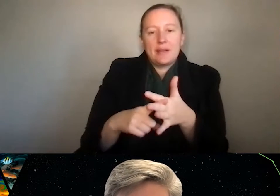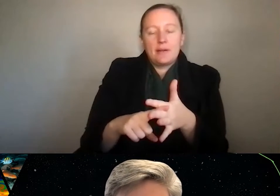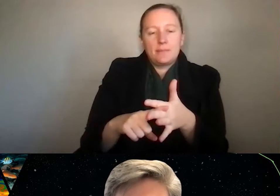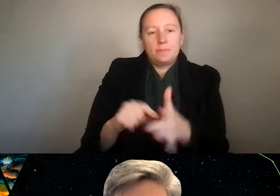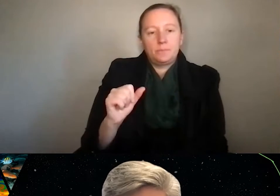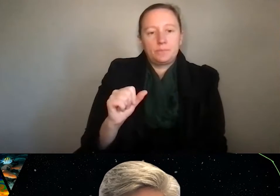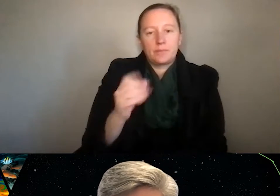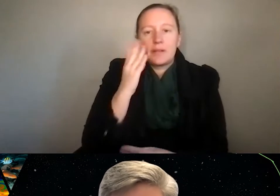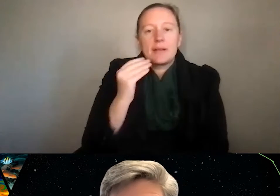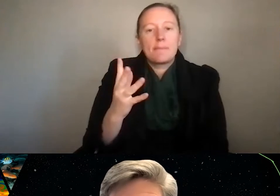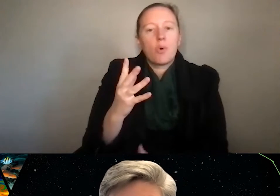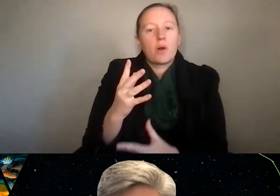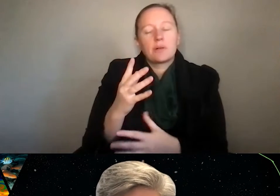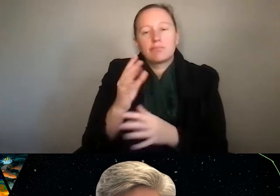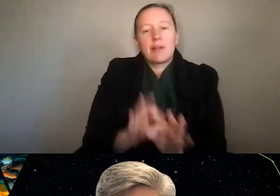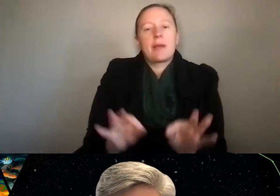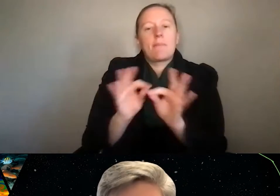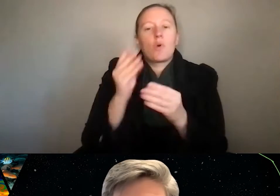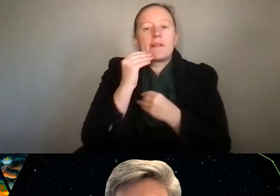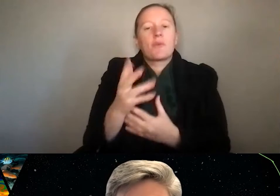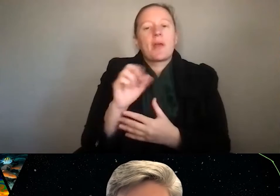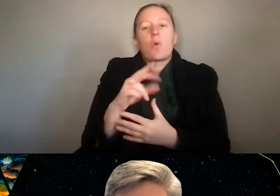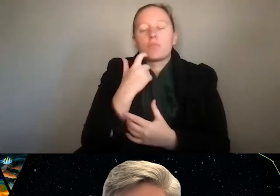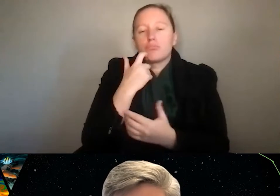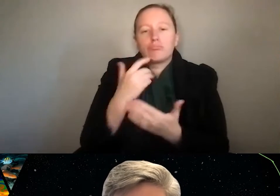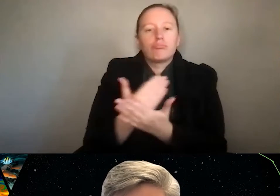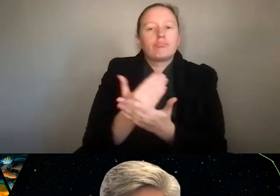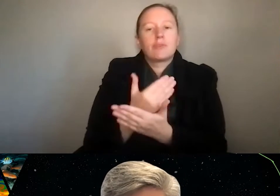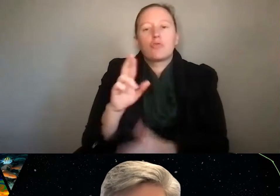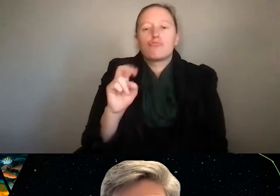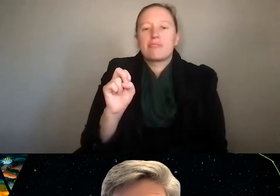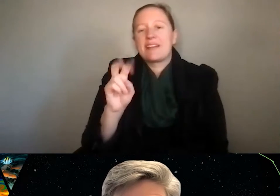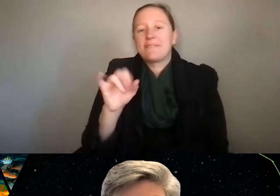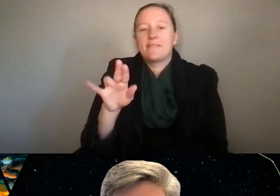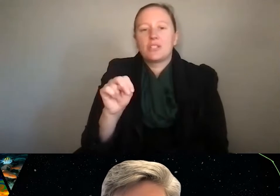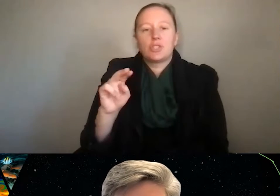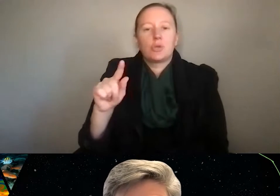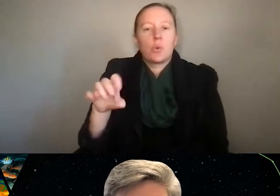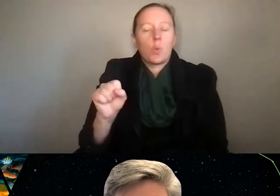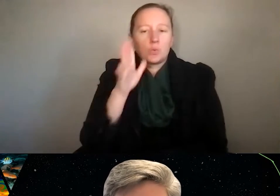important information and revision notes and that will summarize what are